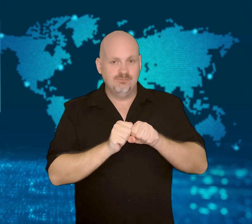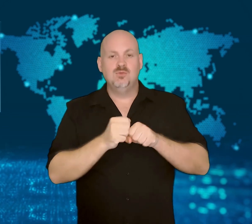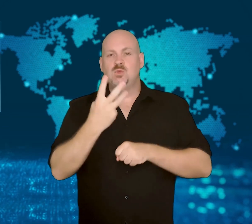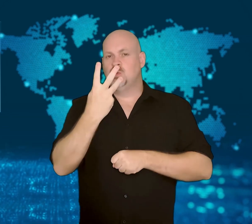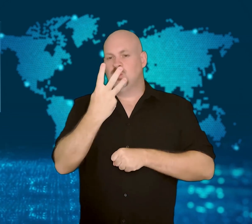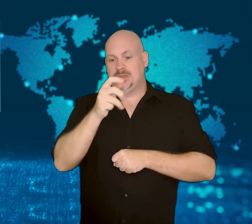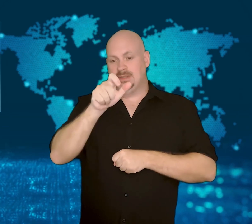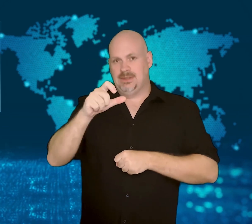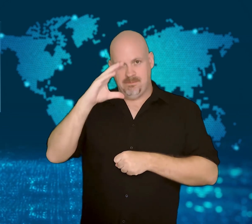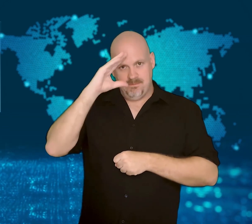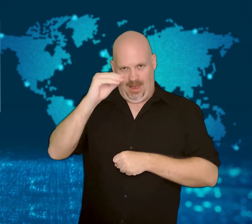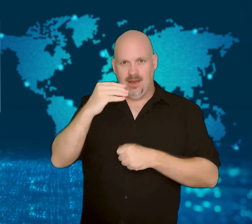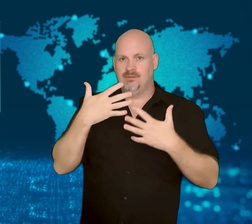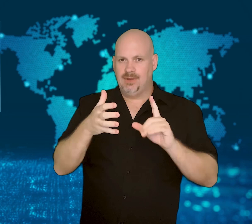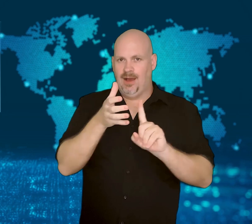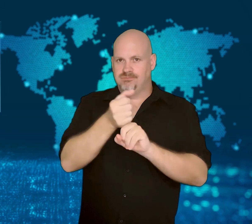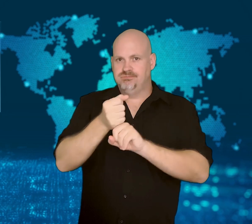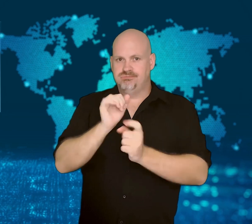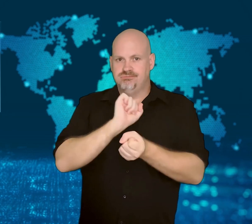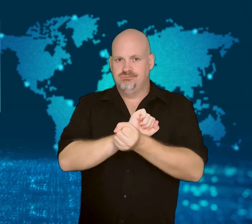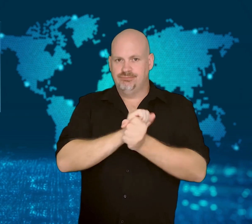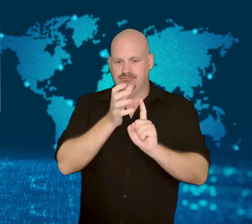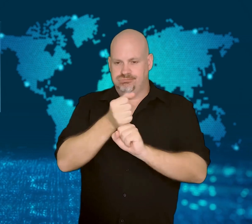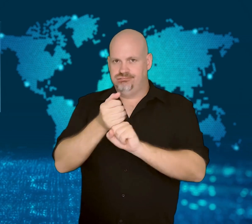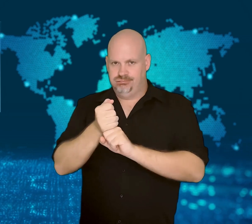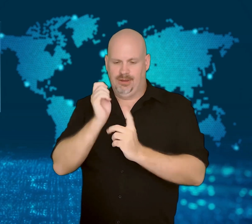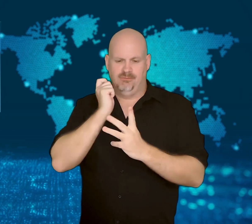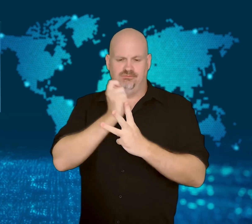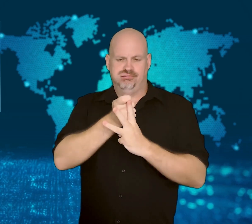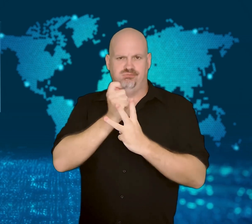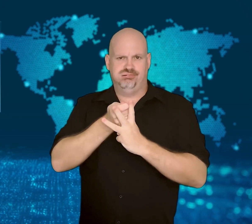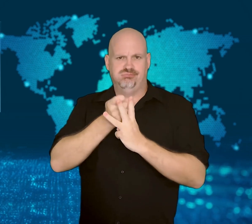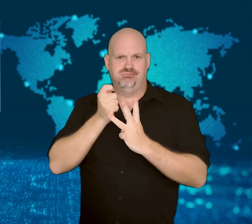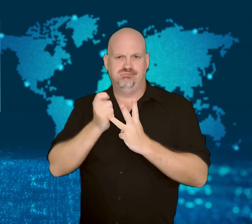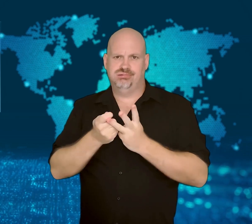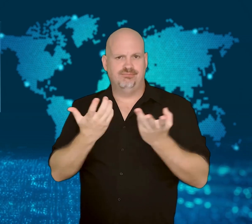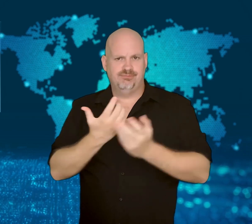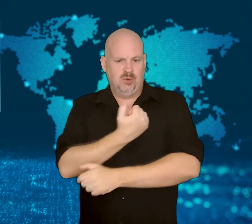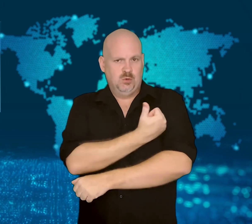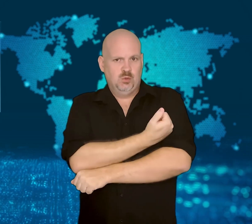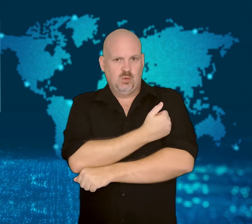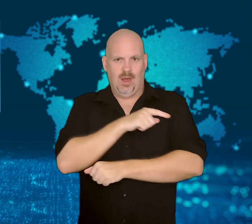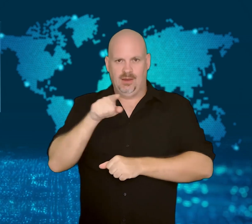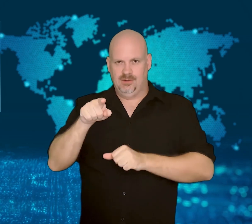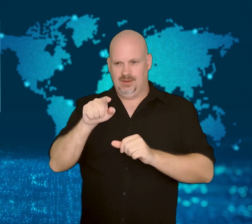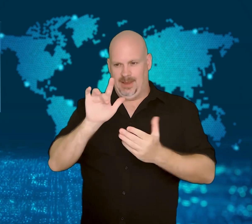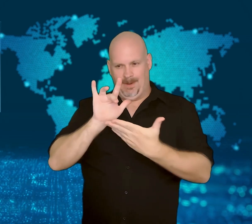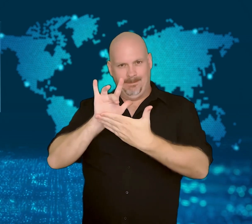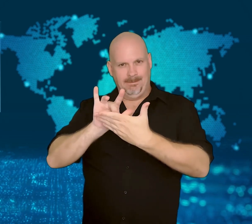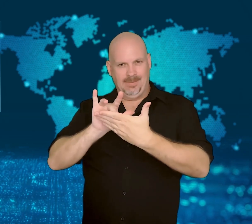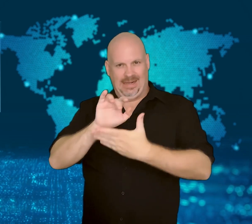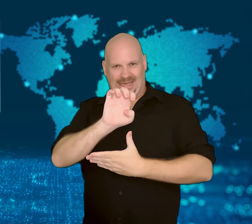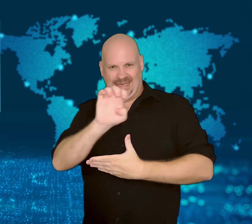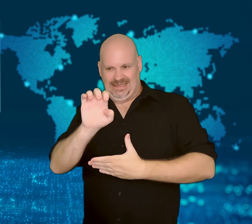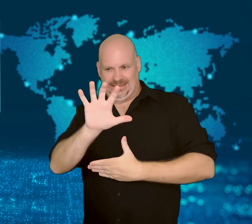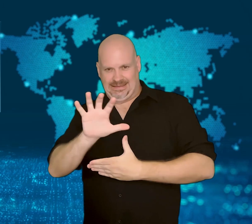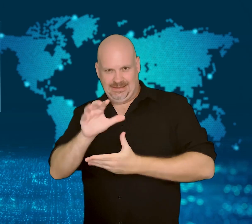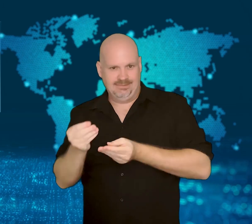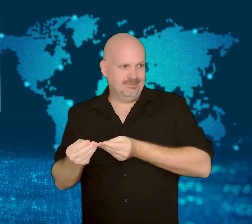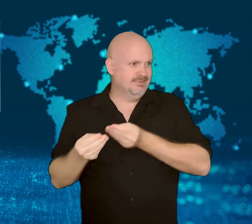importing drugs from the Middle East to Australia.